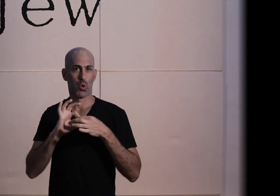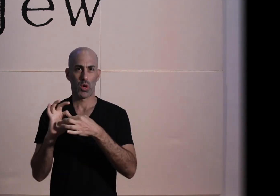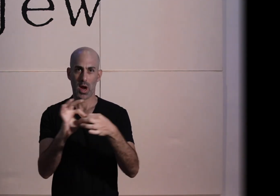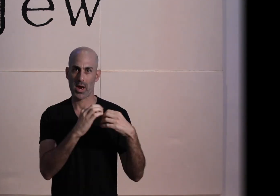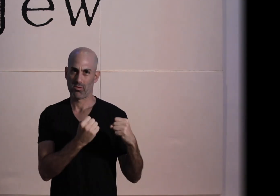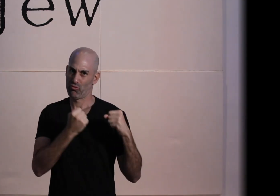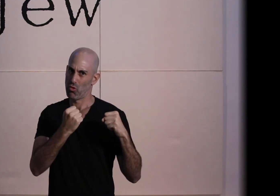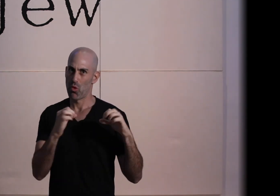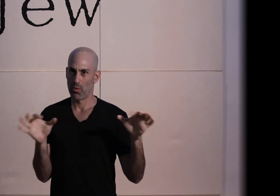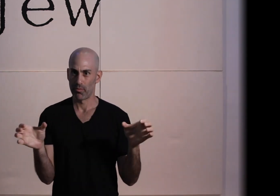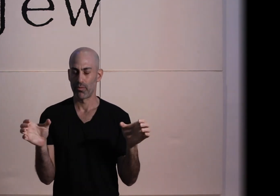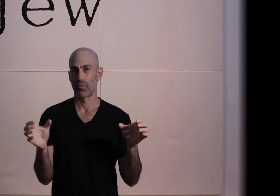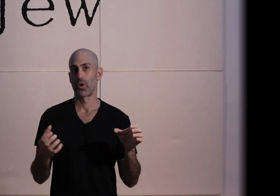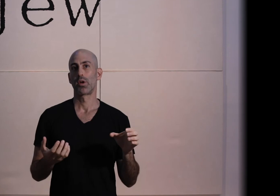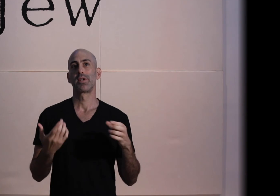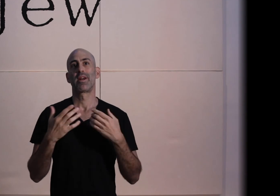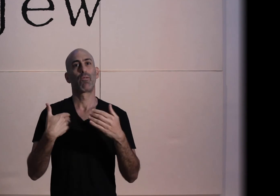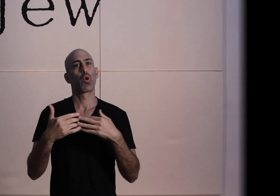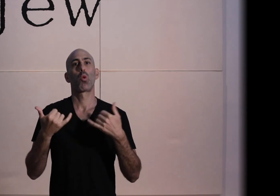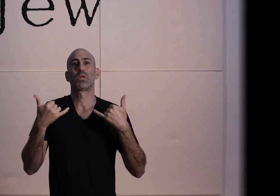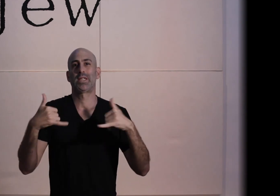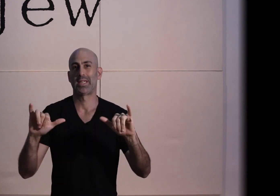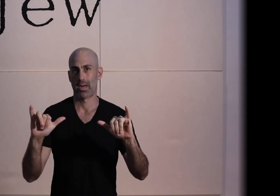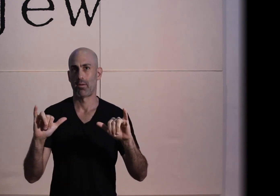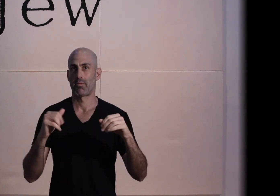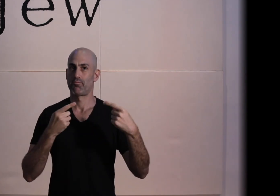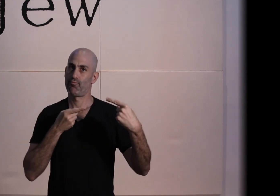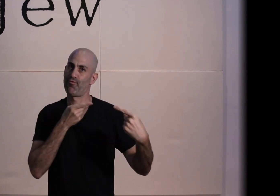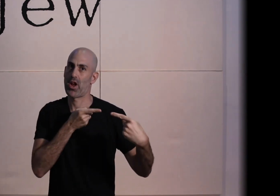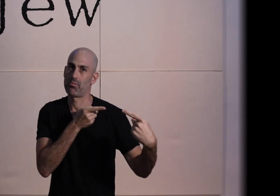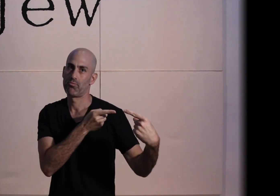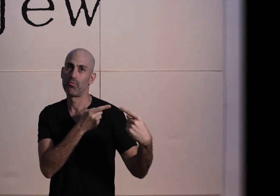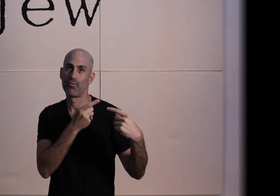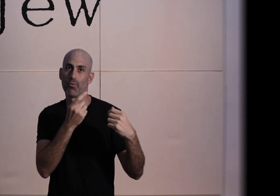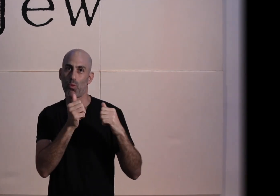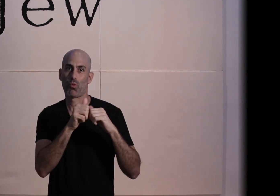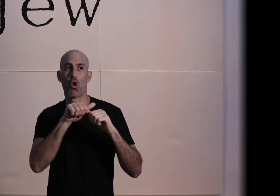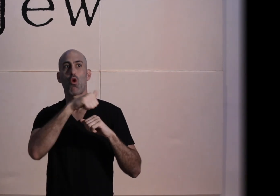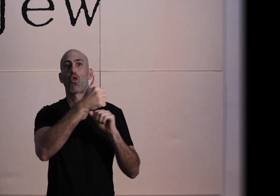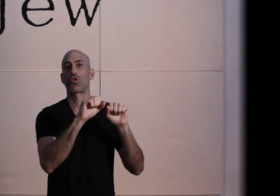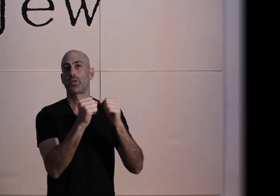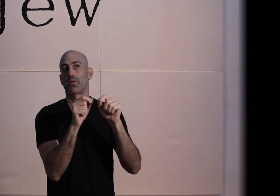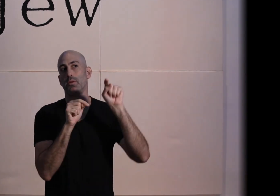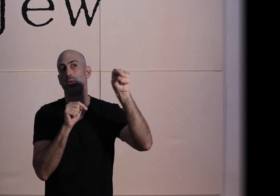they both continue to have to fight in societies around the world against the archaic and stagnant